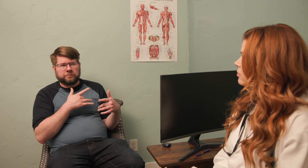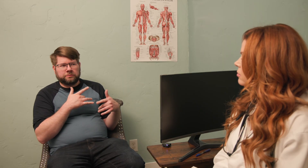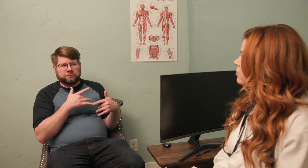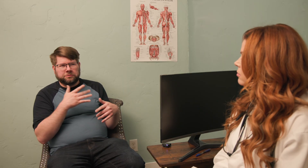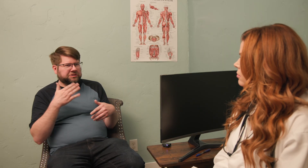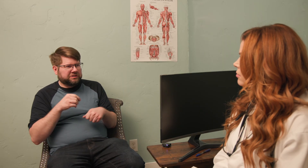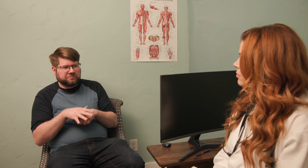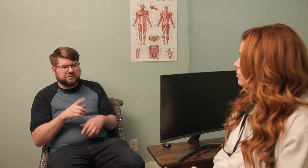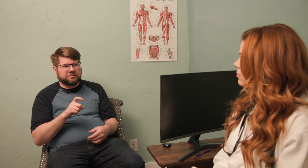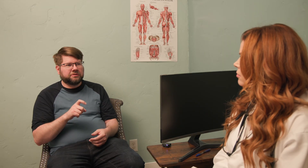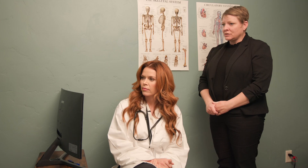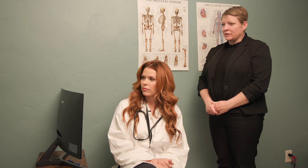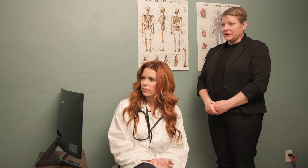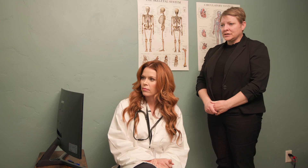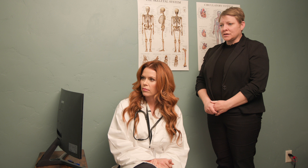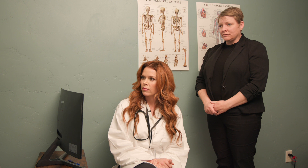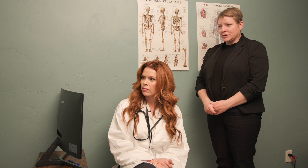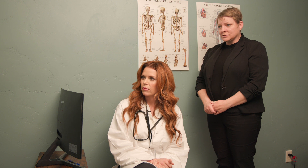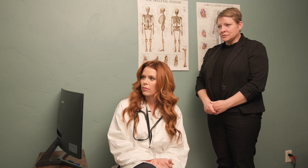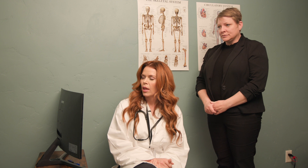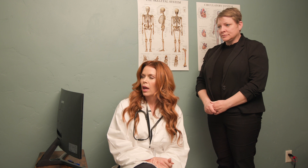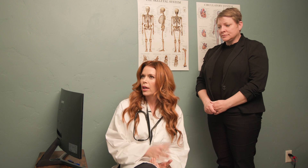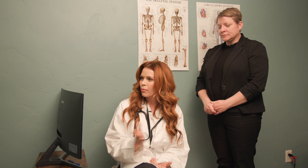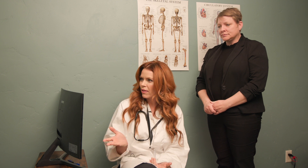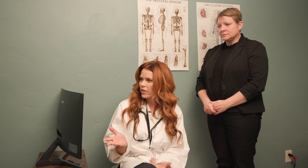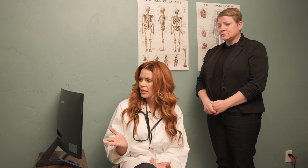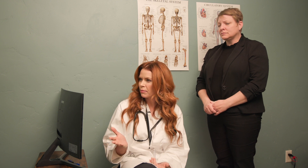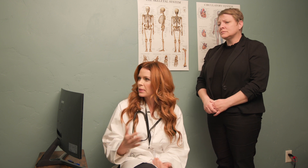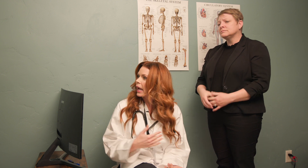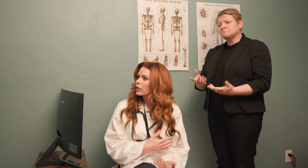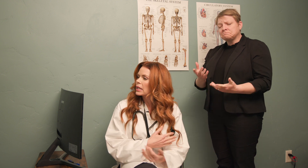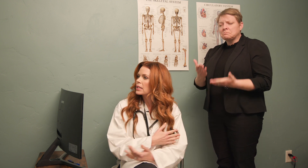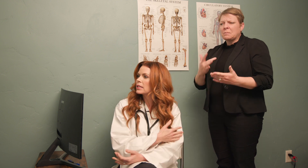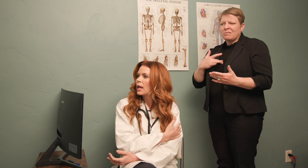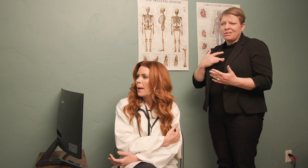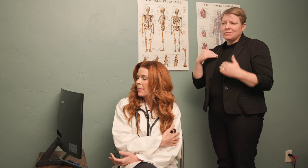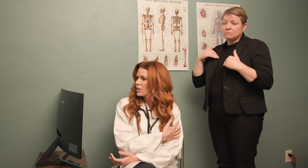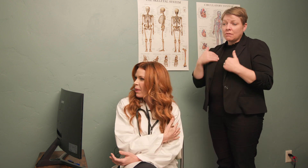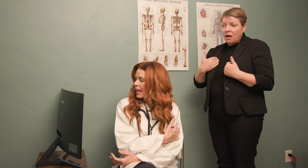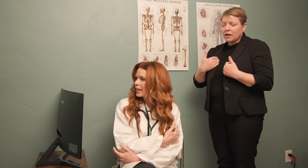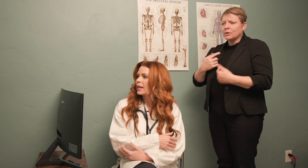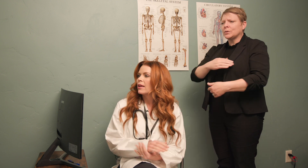I'm curious, with the Covid vaccination, are there any side effects? You might feel some tiredness, muscle pain,